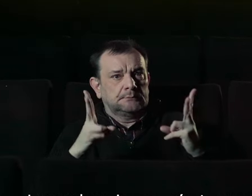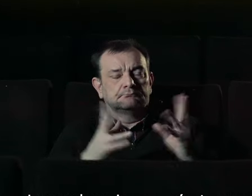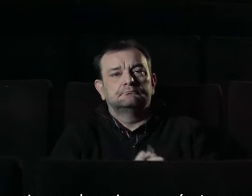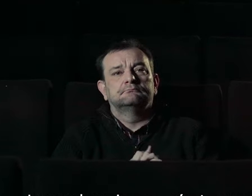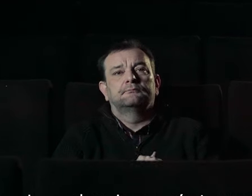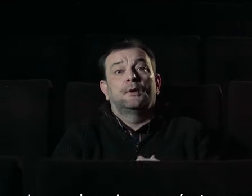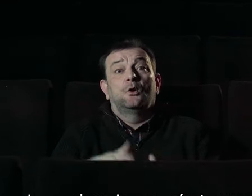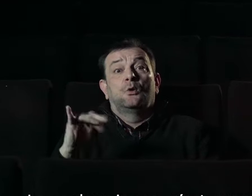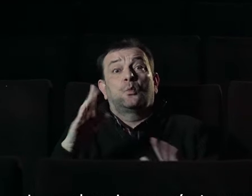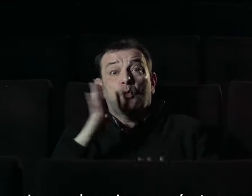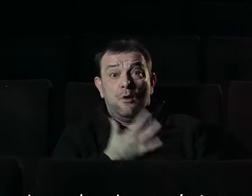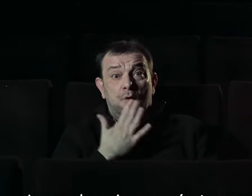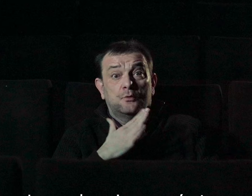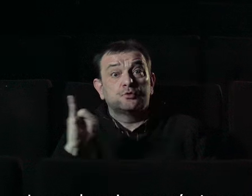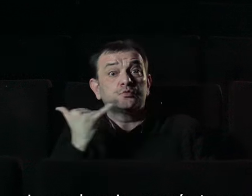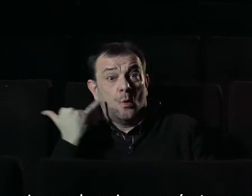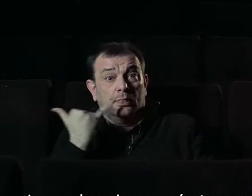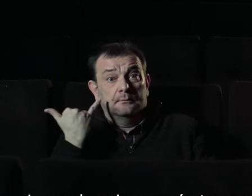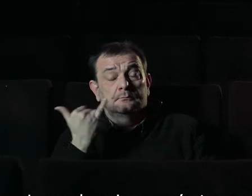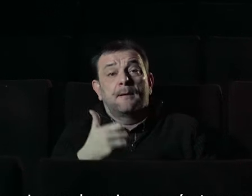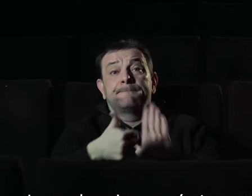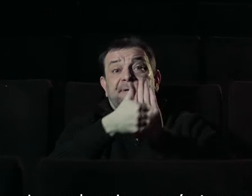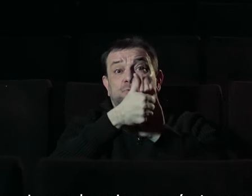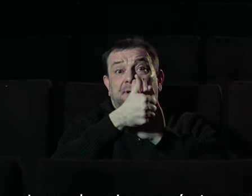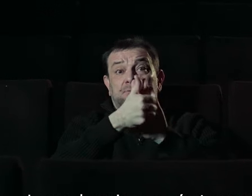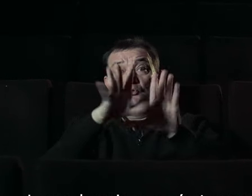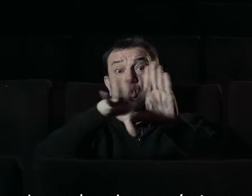The color yellow is when an off-camera character,